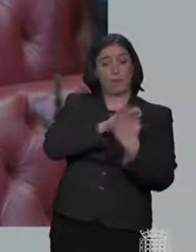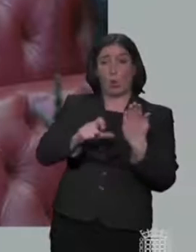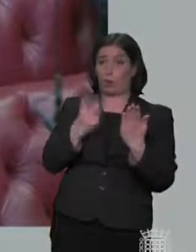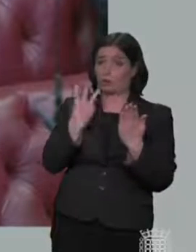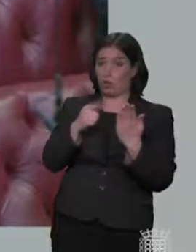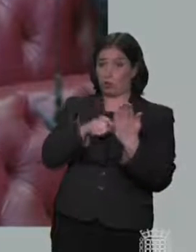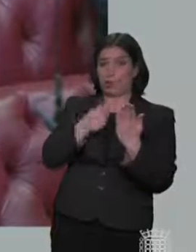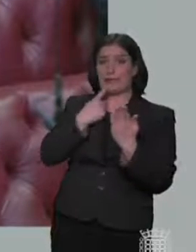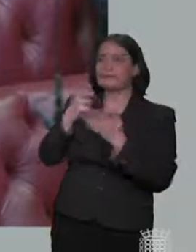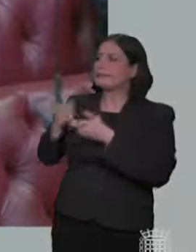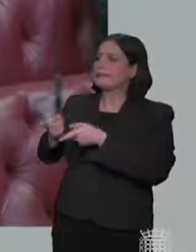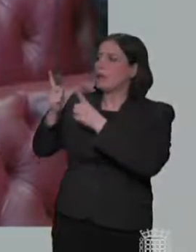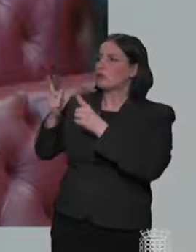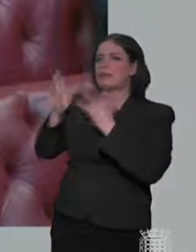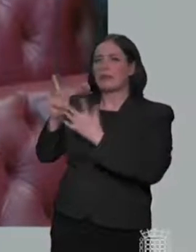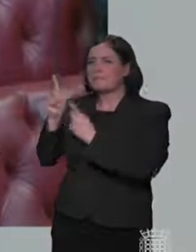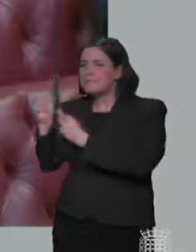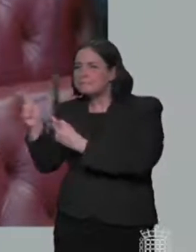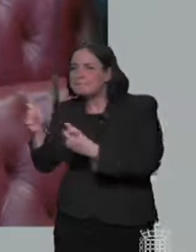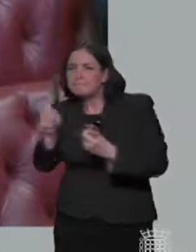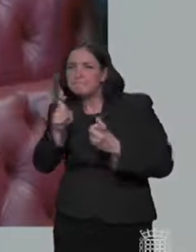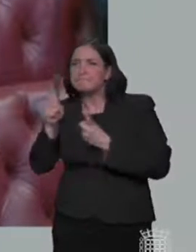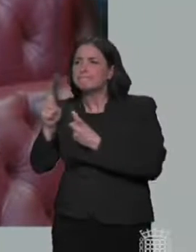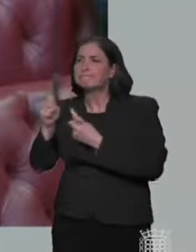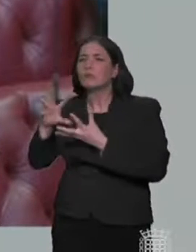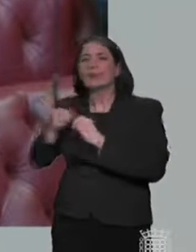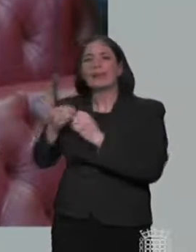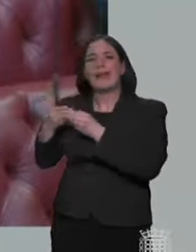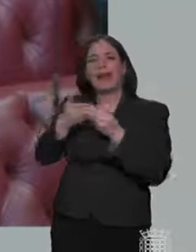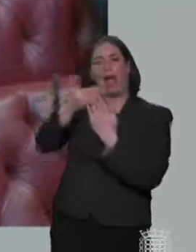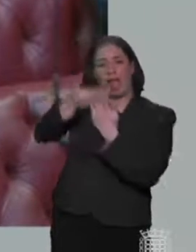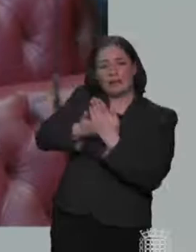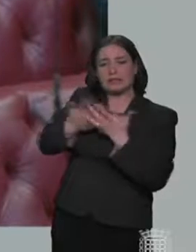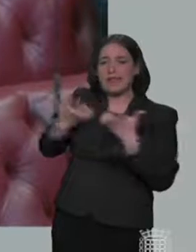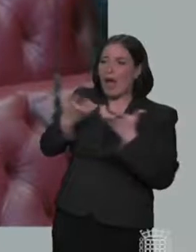about the promotion and facilitation of the use of british sign language will ministers engage with